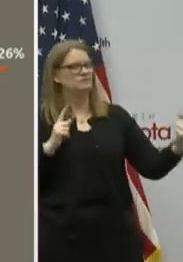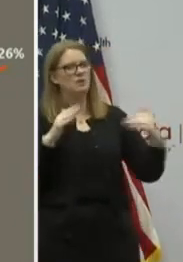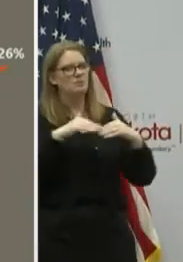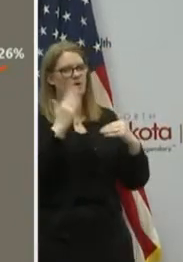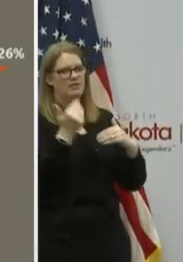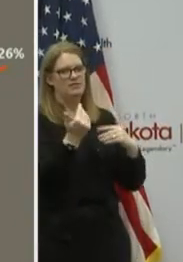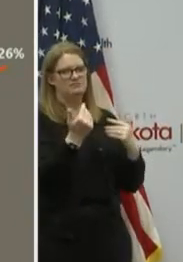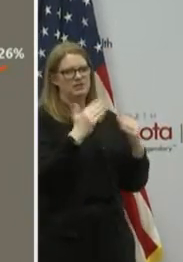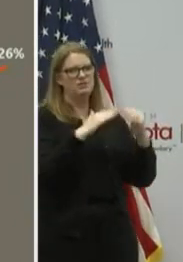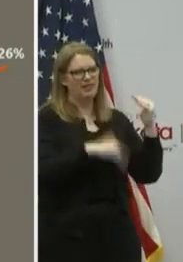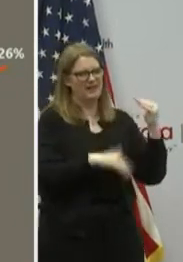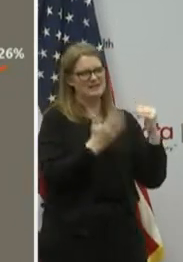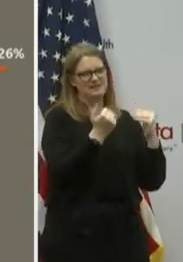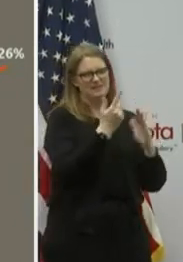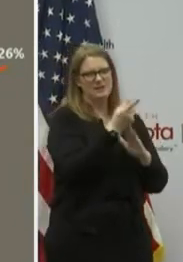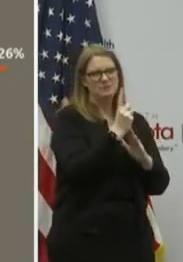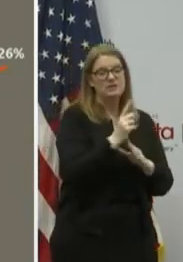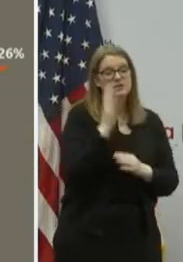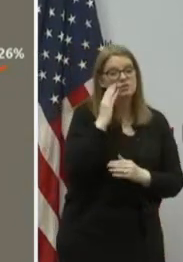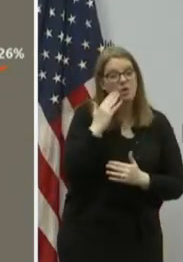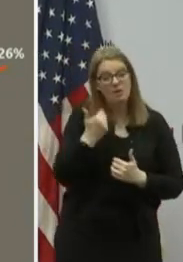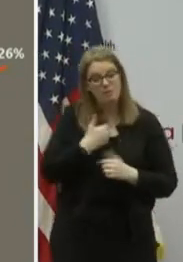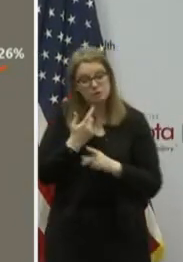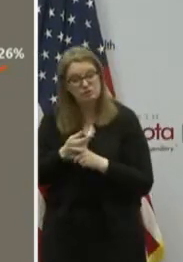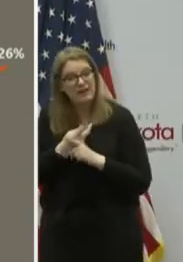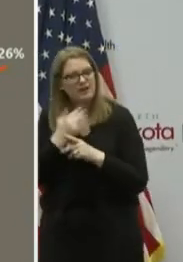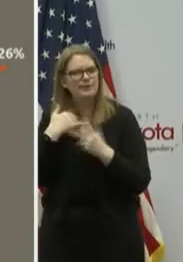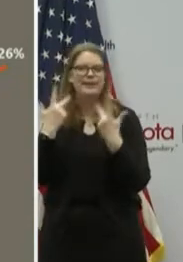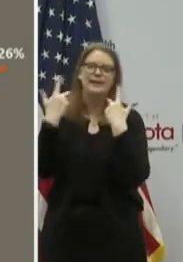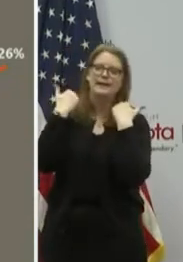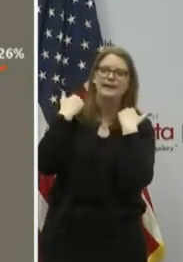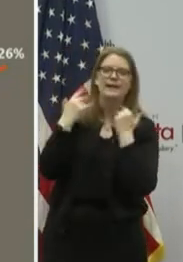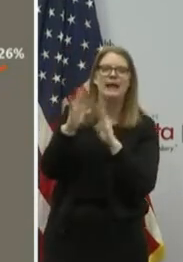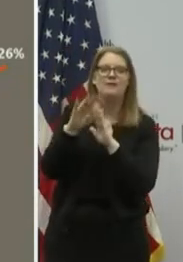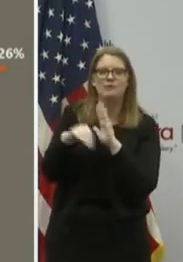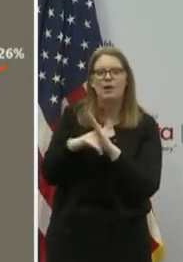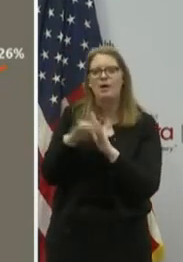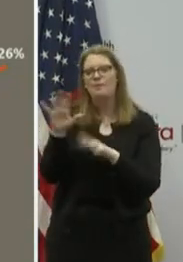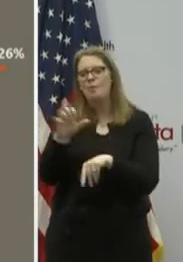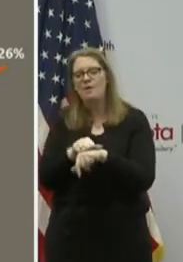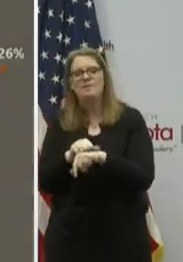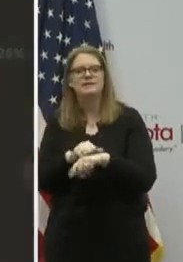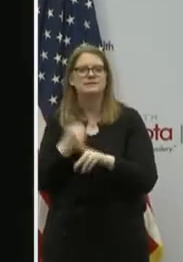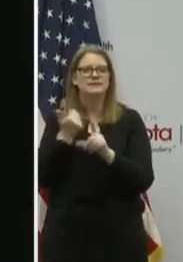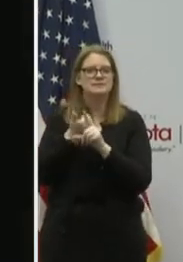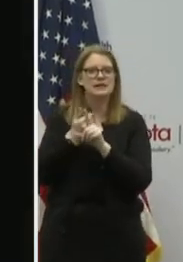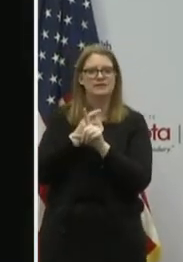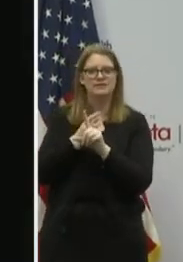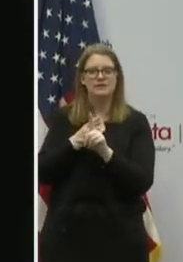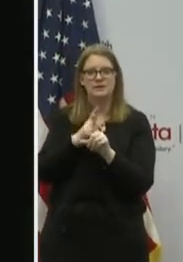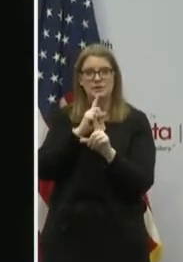KIND OF A DISTANCE FOR MORE THAN 15 MINUTES. THAT'S VERY HARD TO DO IN SOME OF THE PERSONAL CARE BUSINESSES.